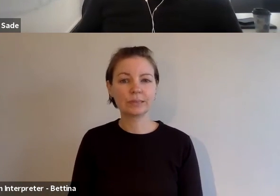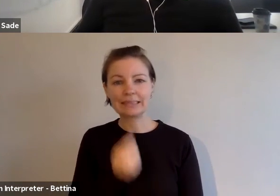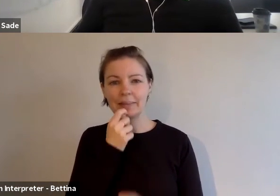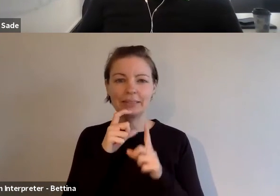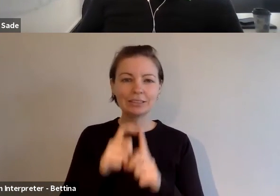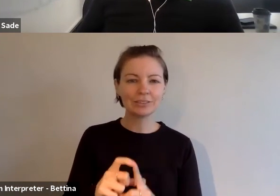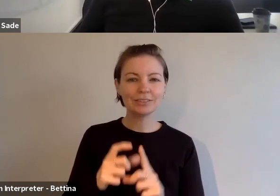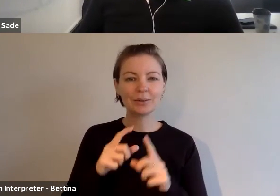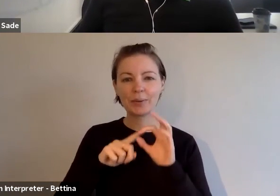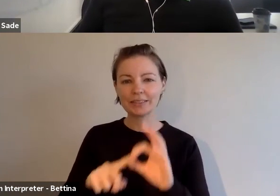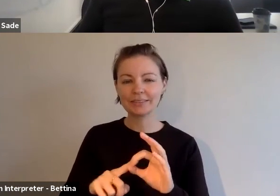Christen Cornell : So will I after